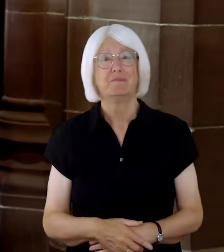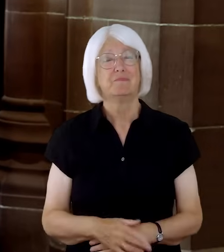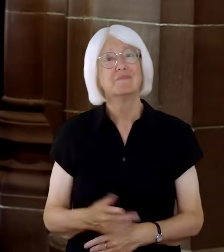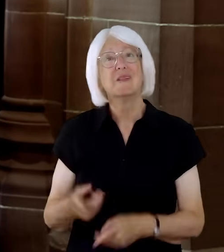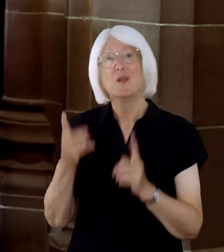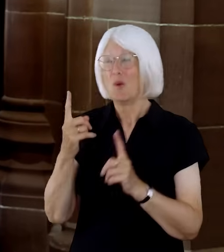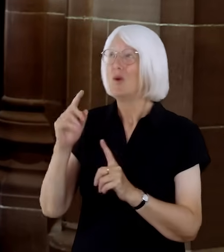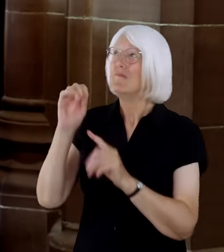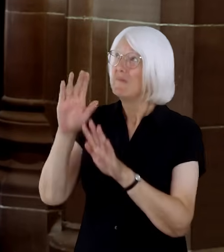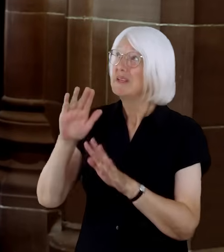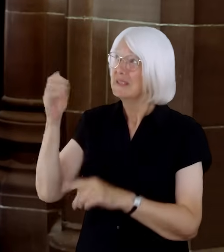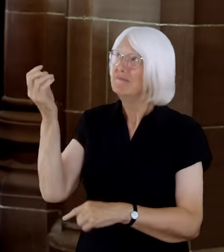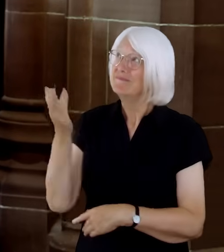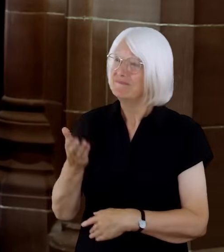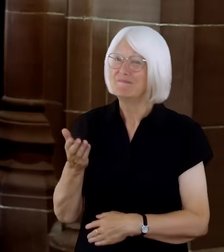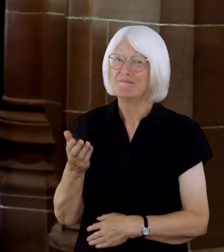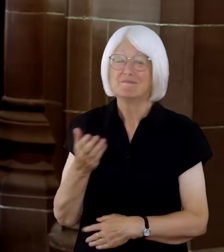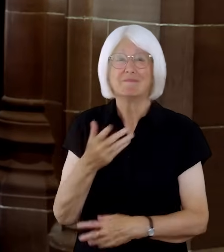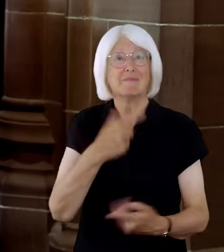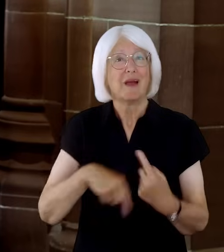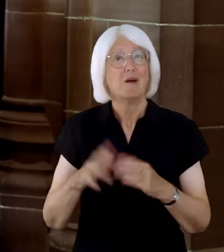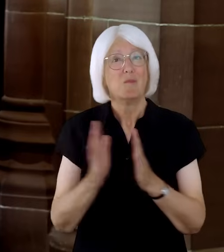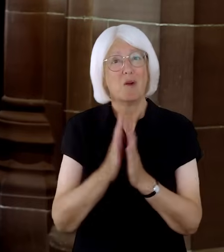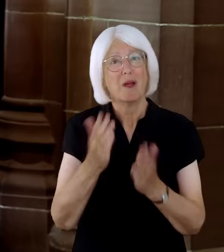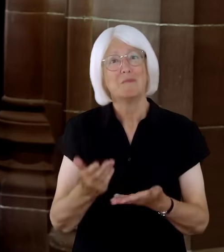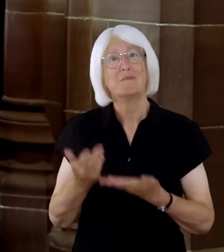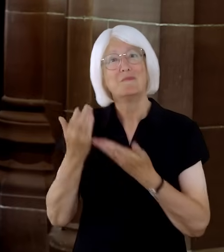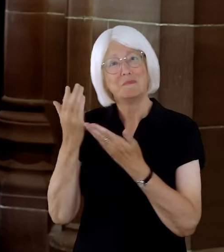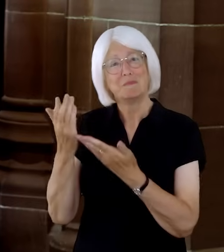Lord, in your mercy, hear our prayer.